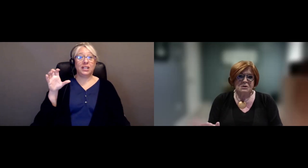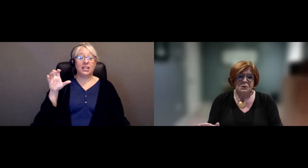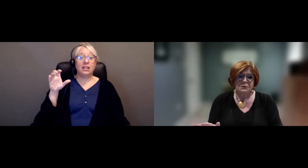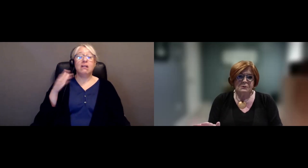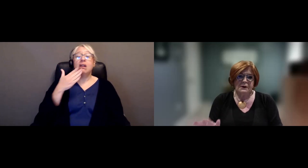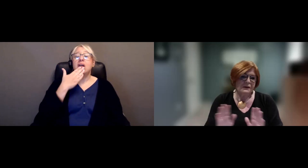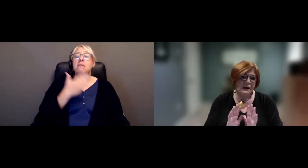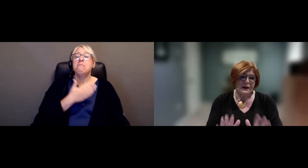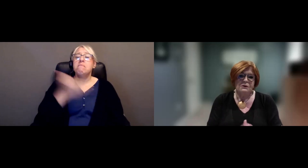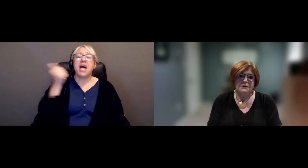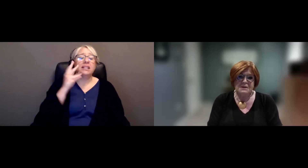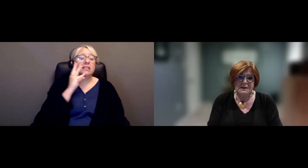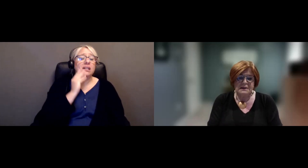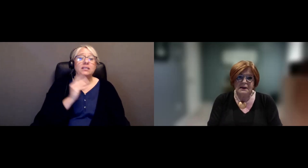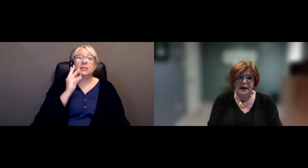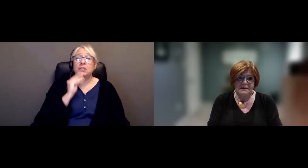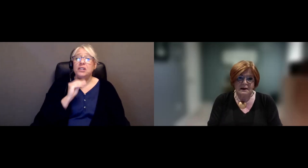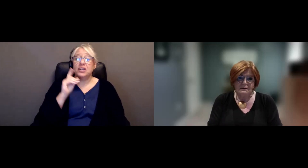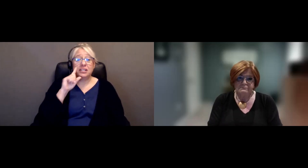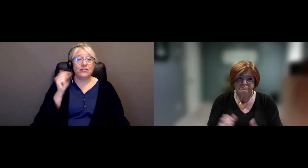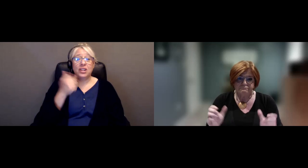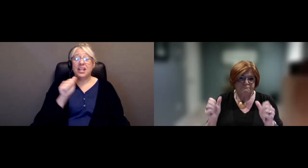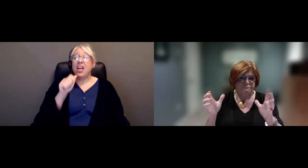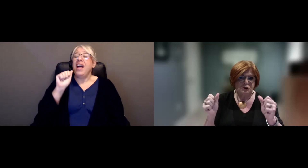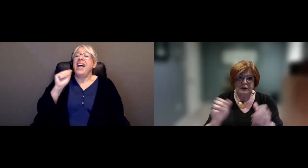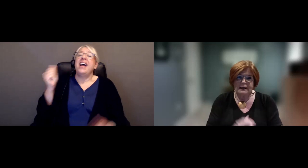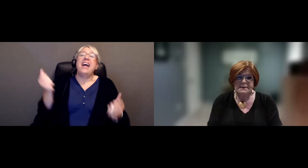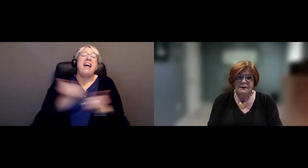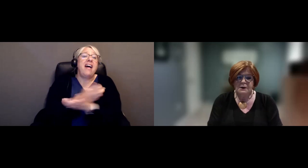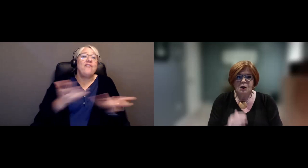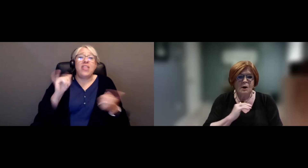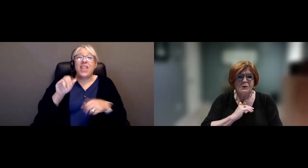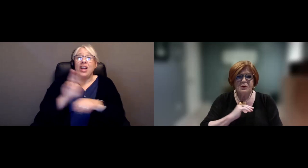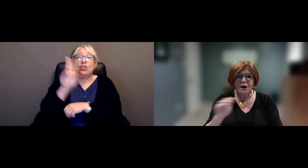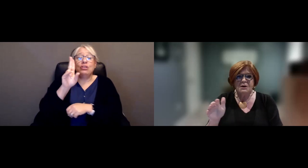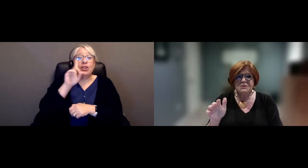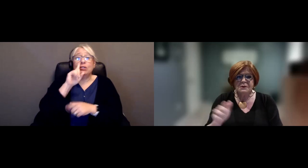to. Everything in that university is done in ASL. Strictly ASL. You walk through the halls,